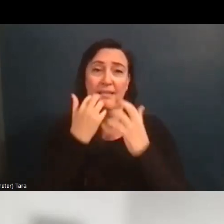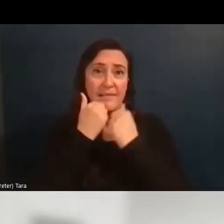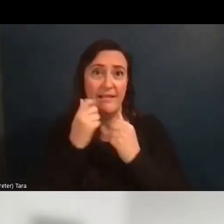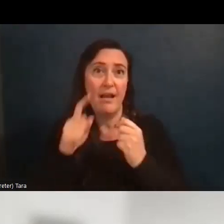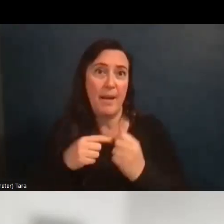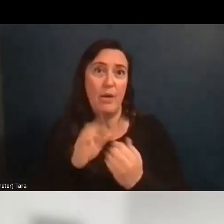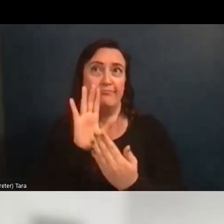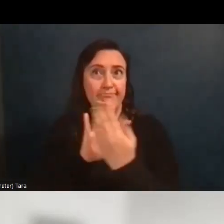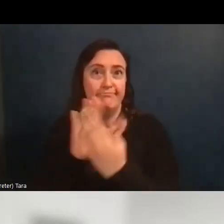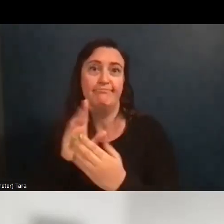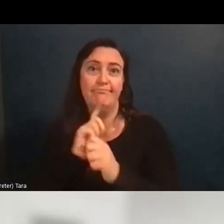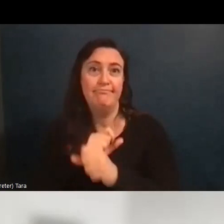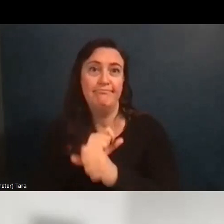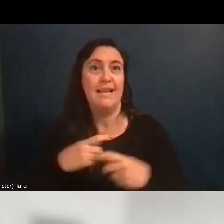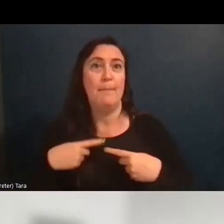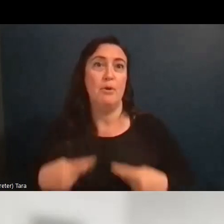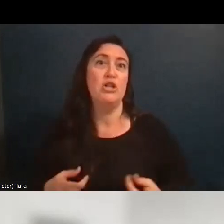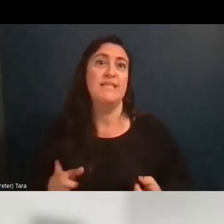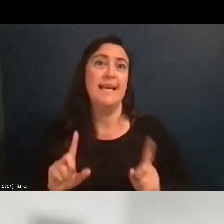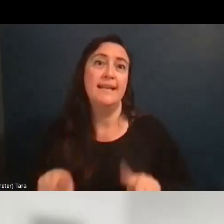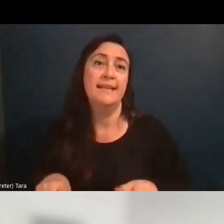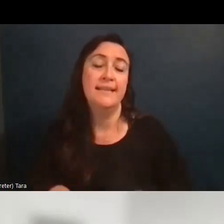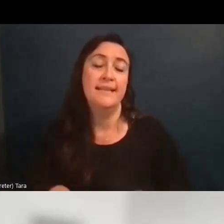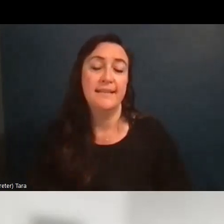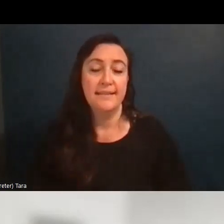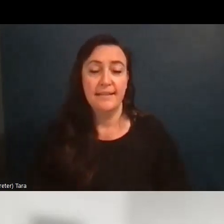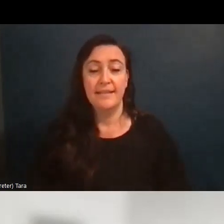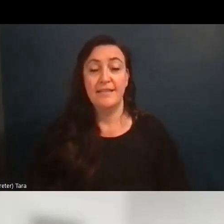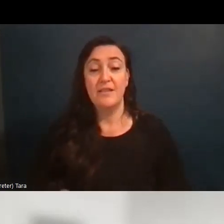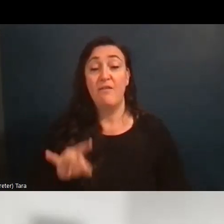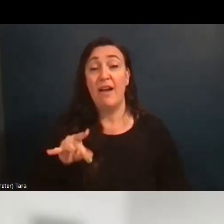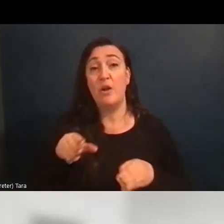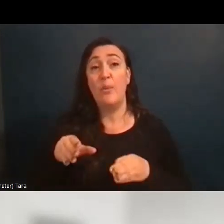meetings. So finding ways to gather safely has been a a theme in some of